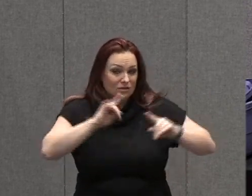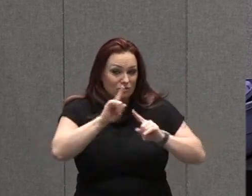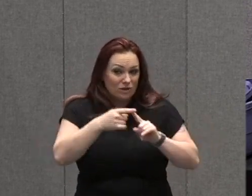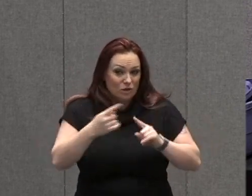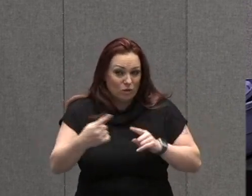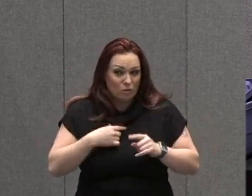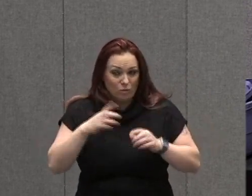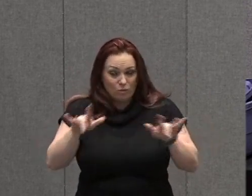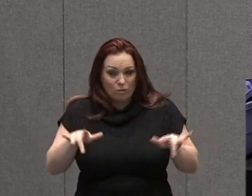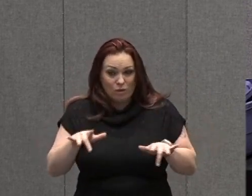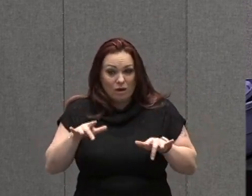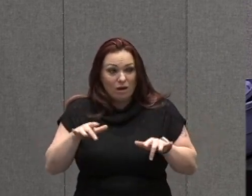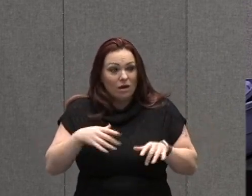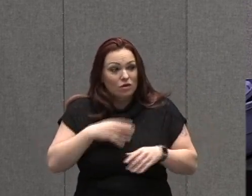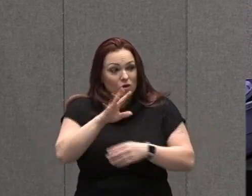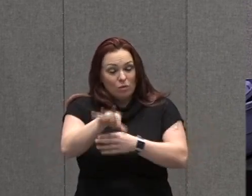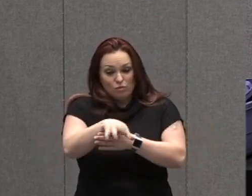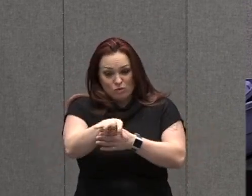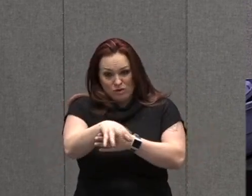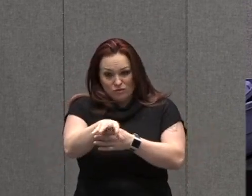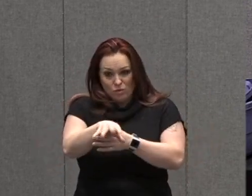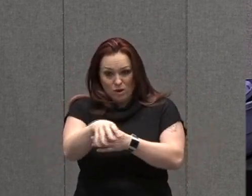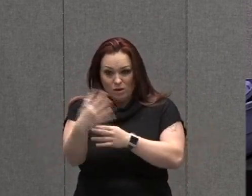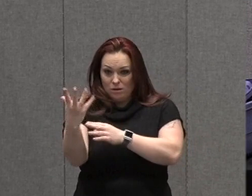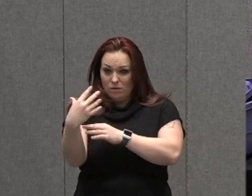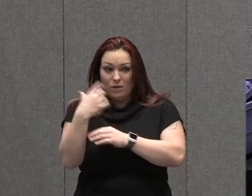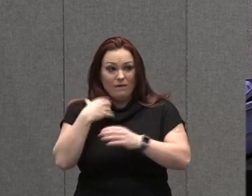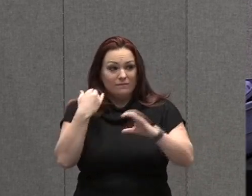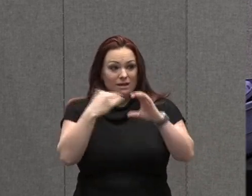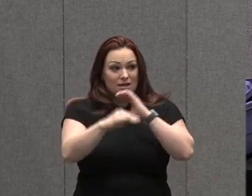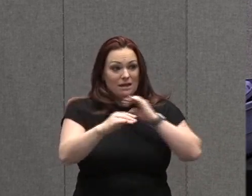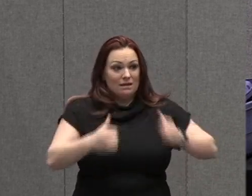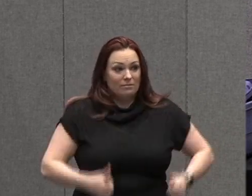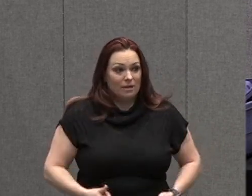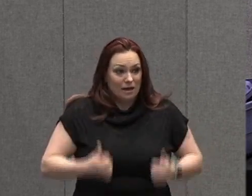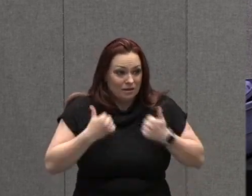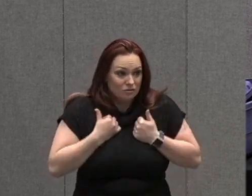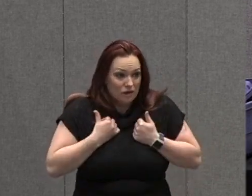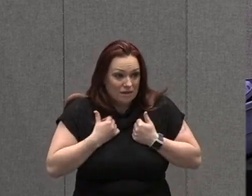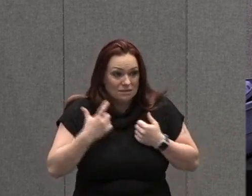and sent it to us. We have an email address and a Twitter handle.